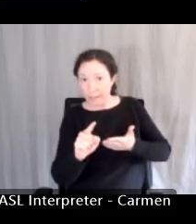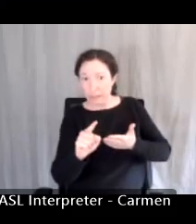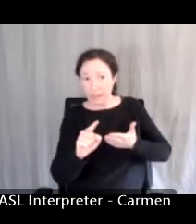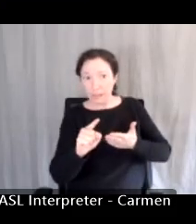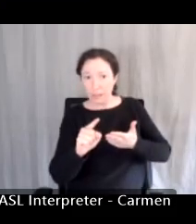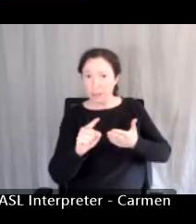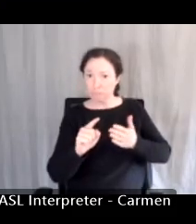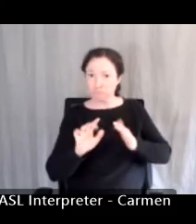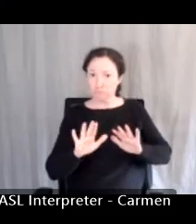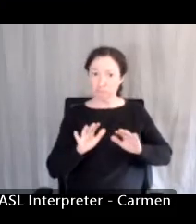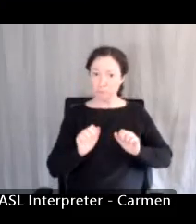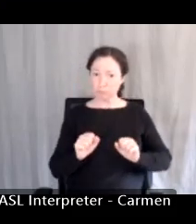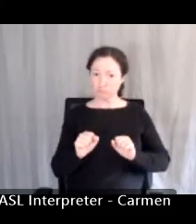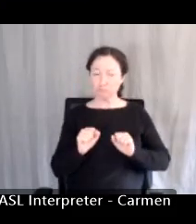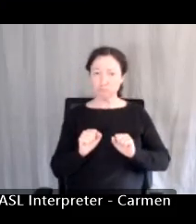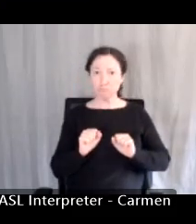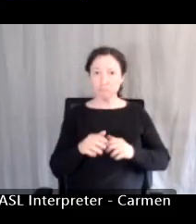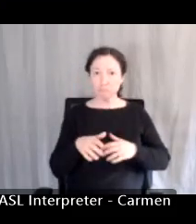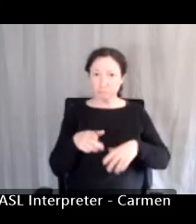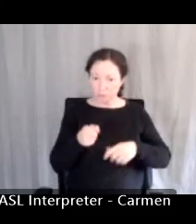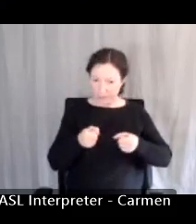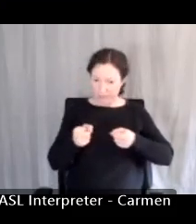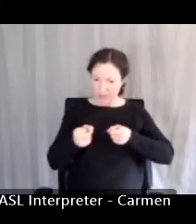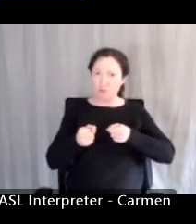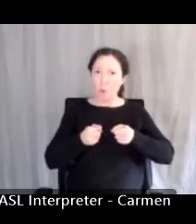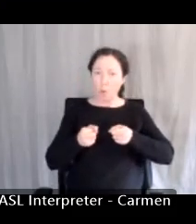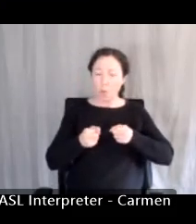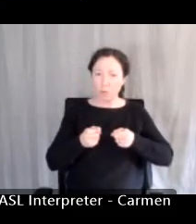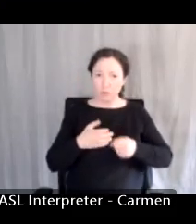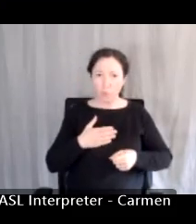You want to be the one in control of your, your appetite